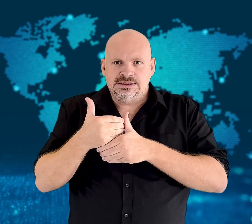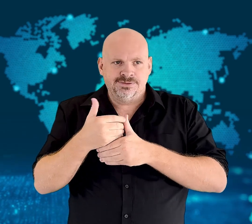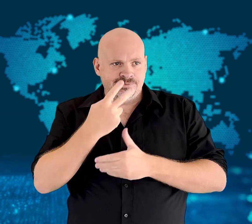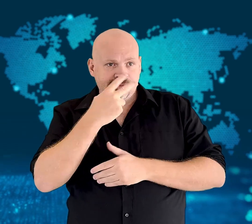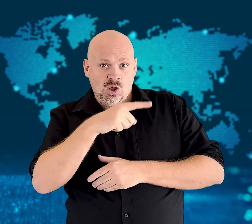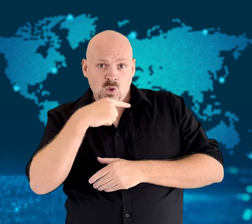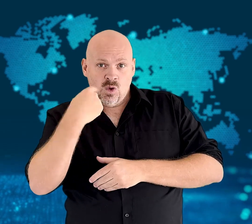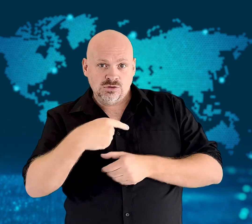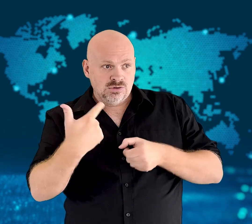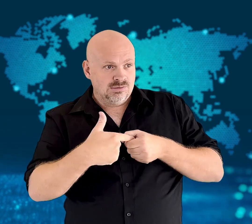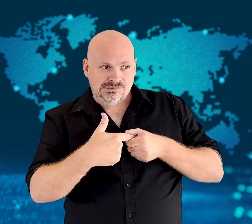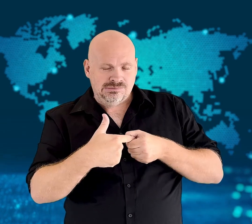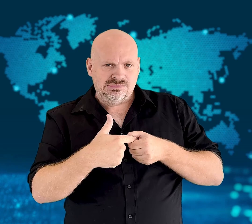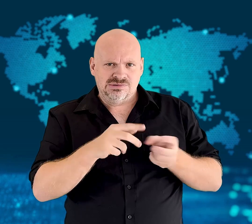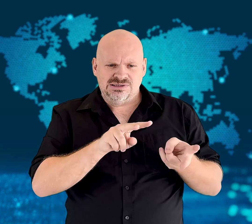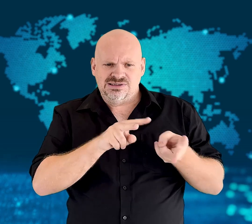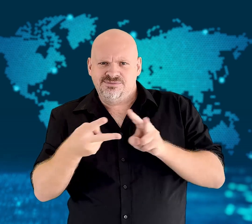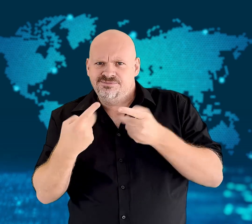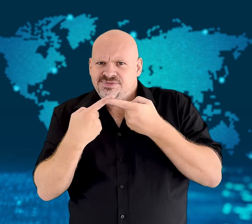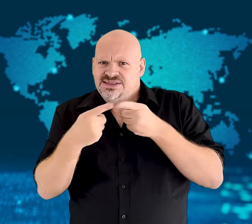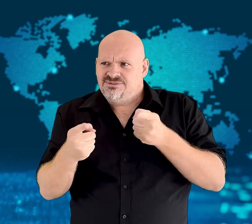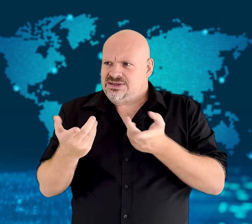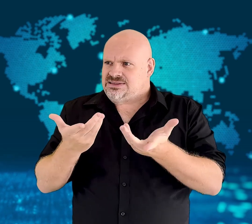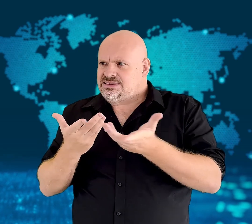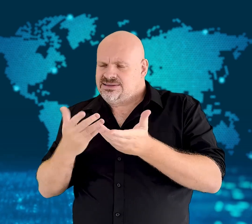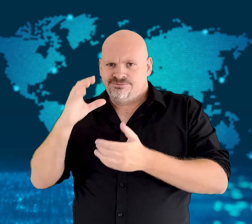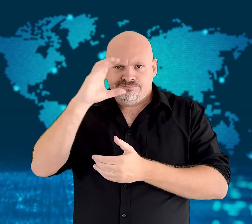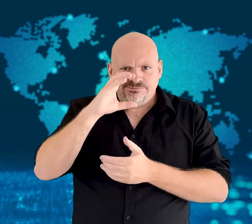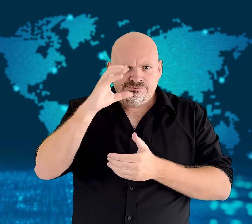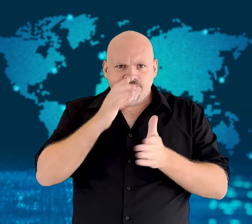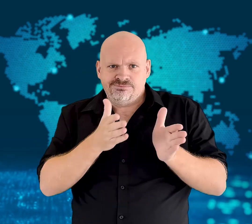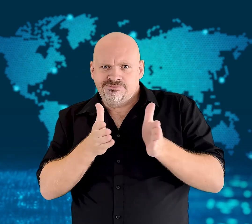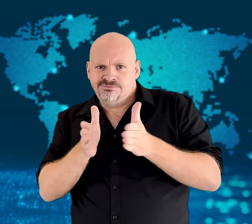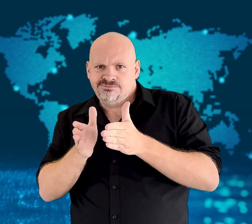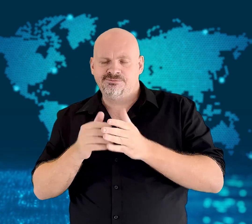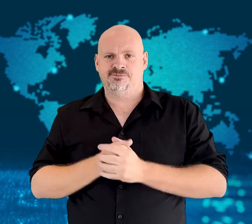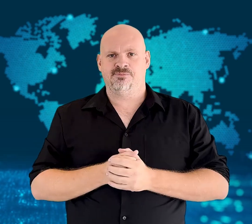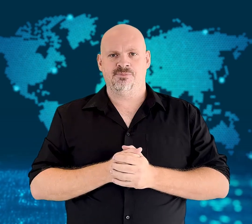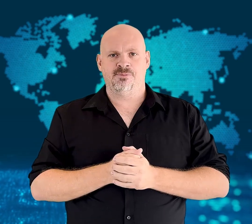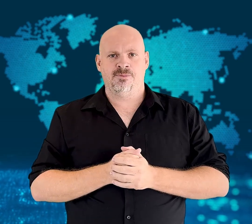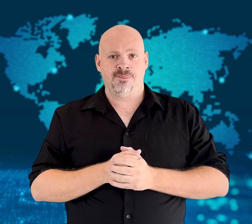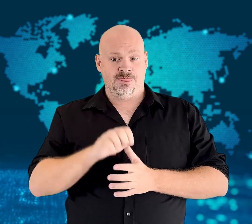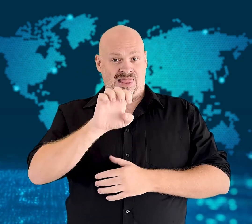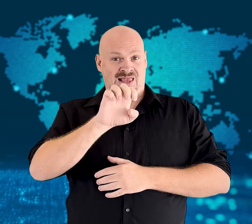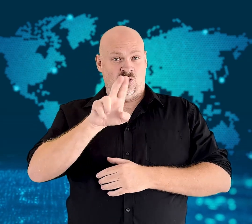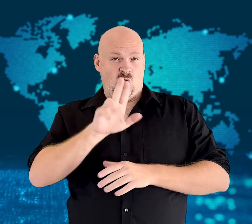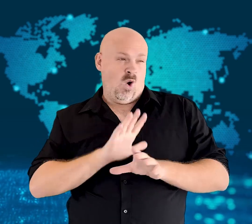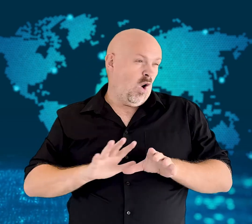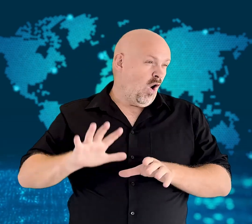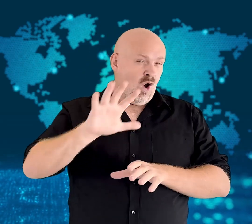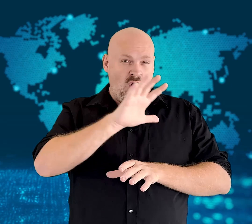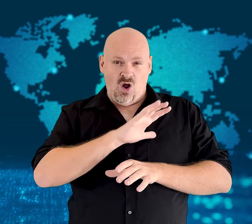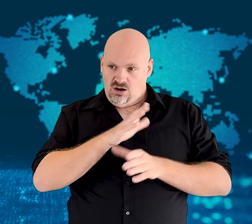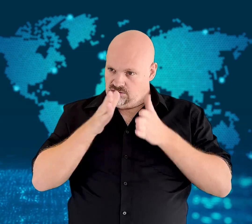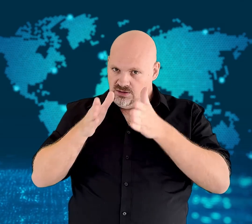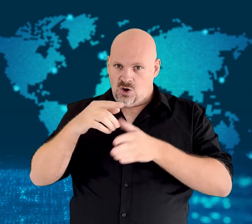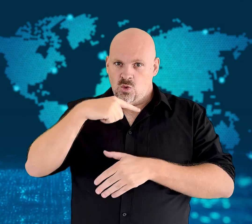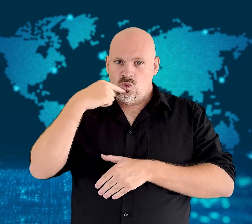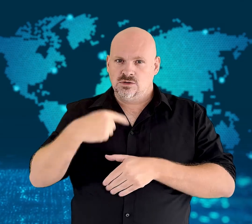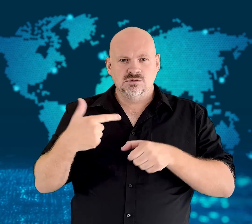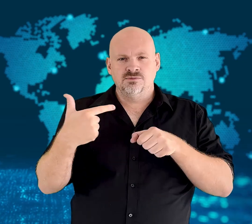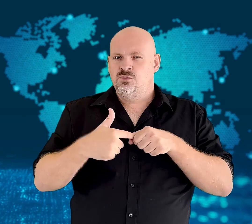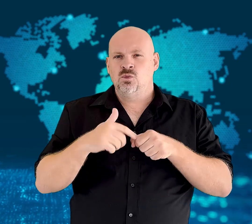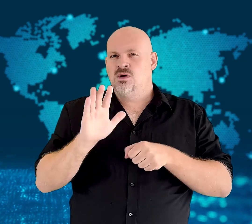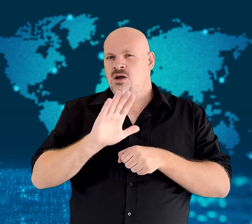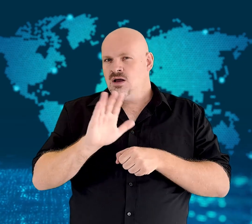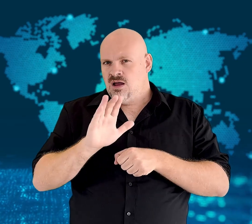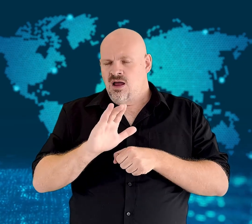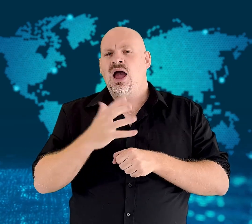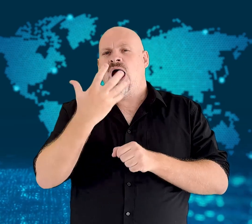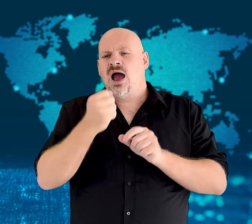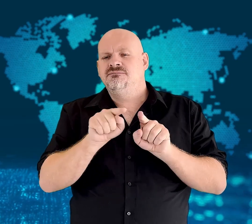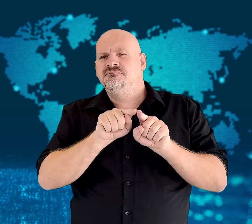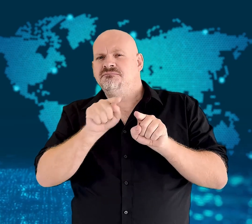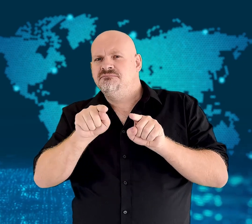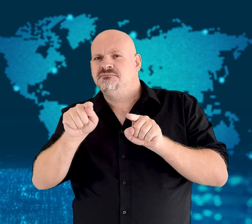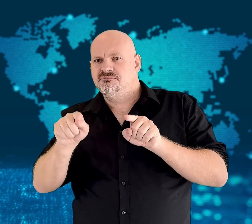Not all EU countries relied on Russian fuel, but the competition for